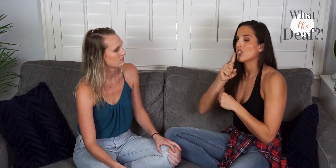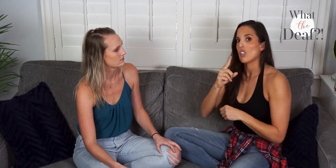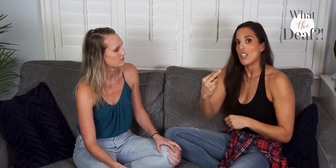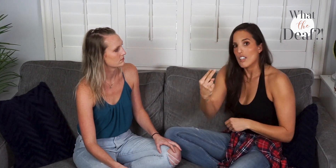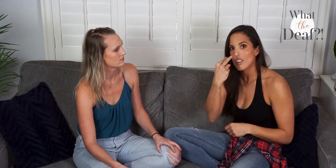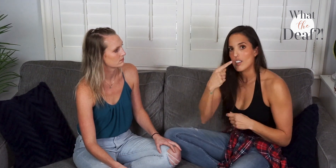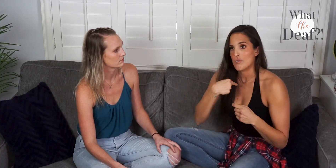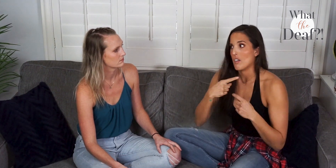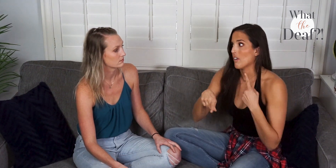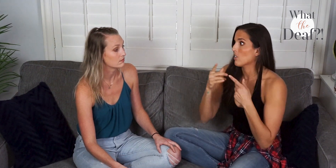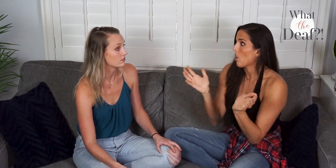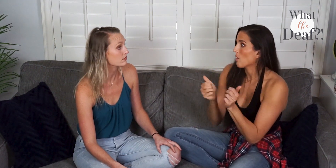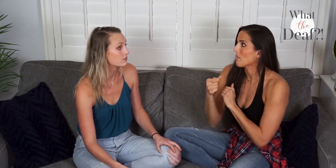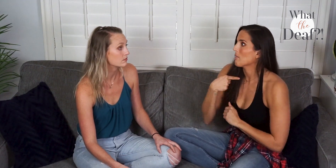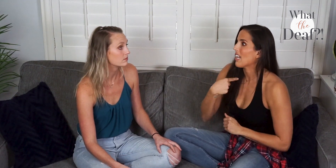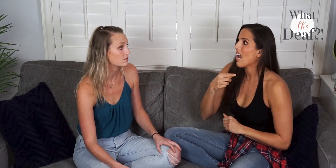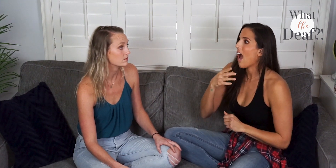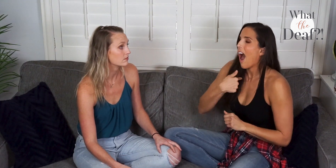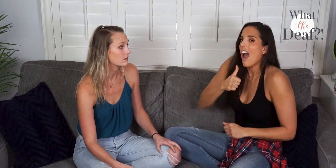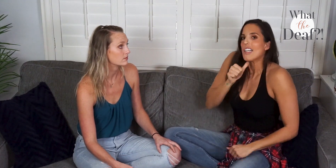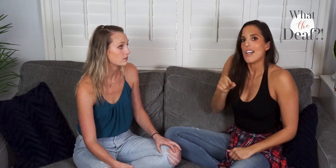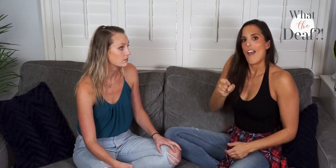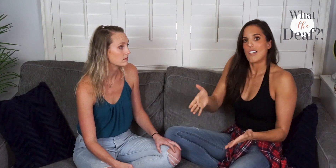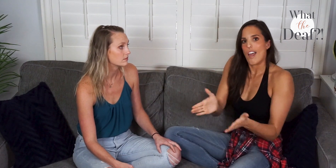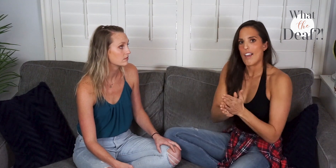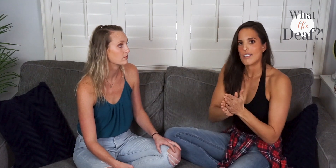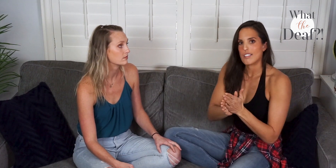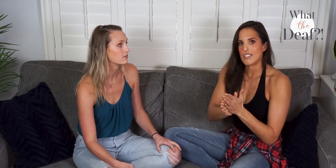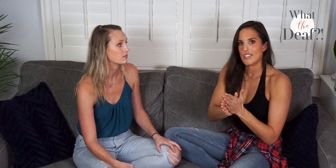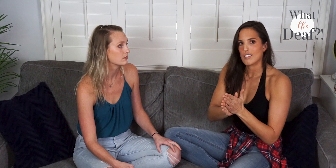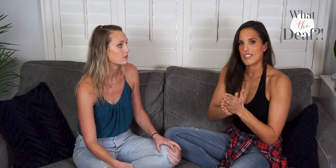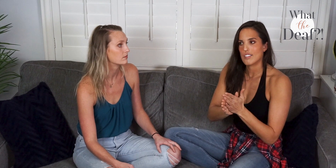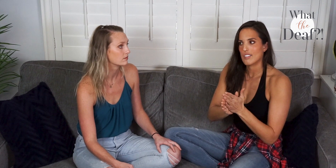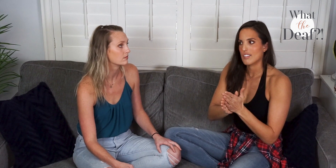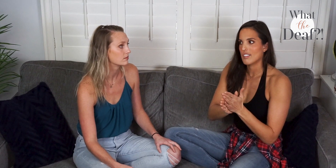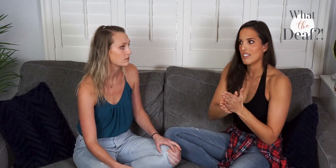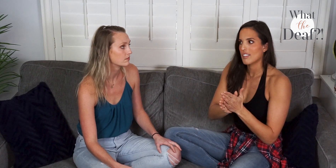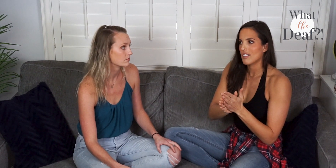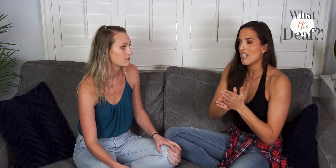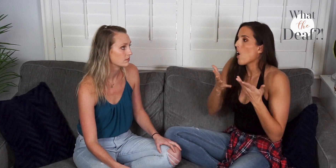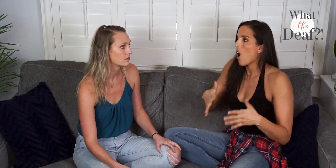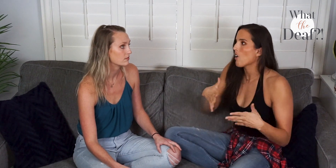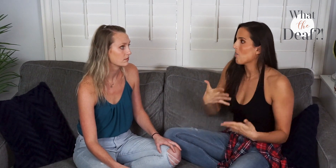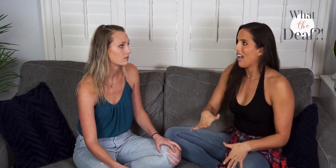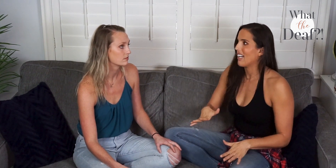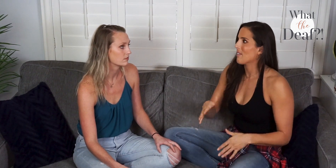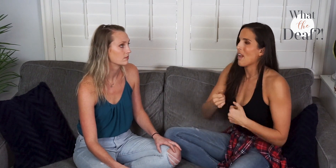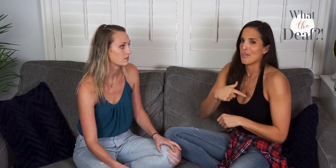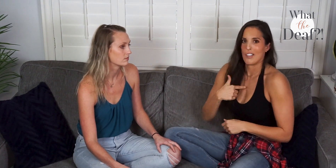makes sure that he looks at when he talks with me and I don't have to ask, already.